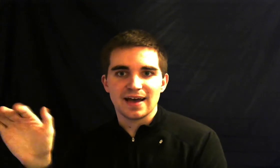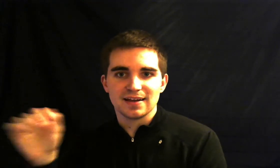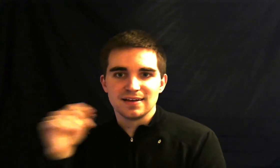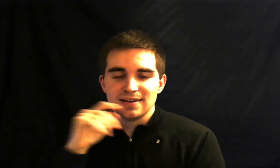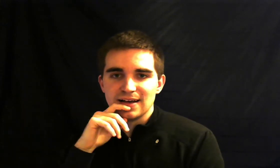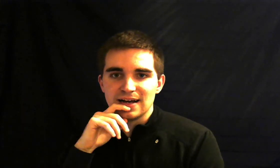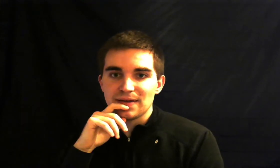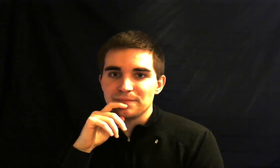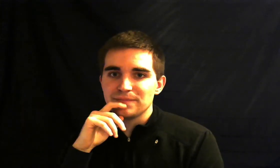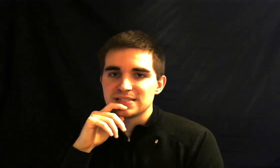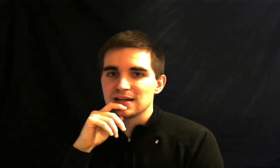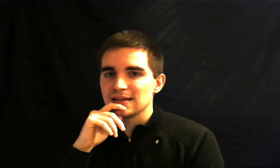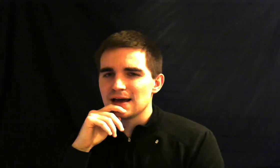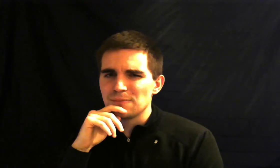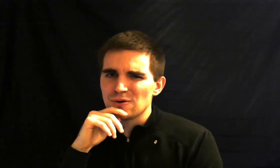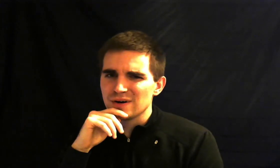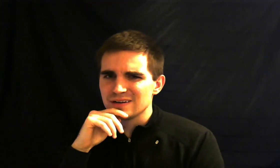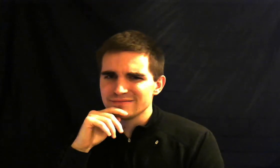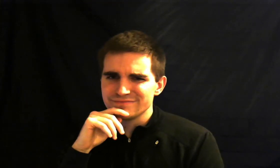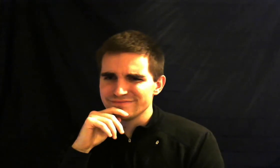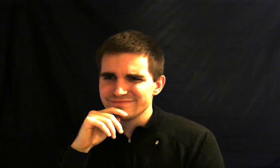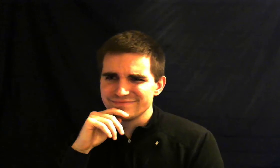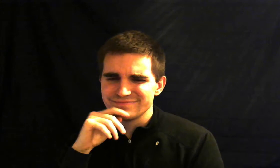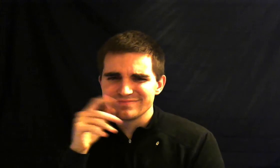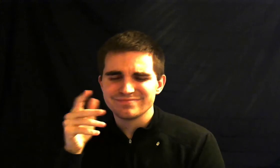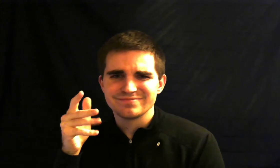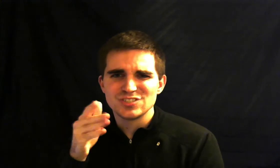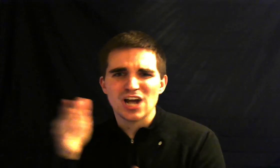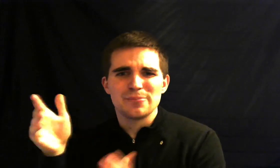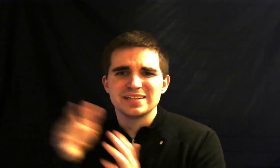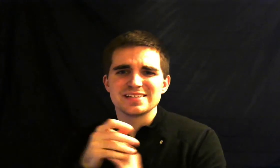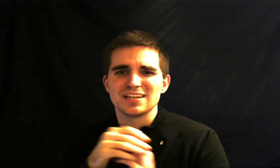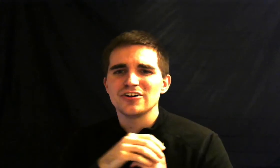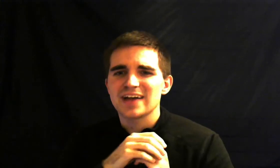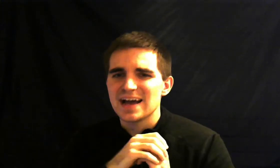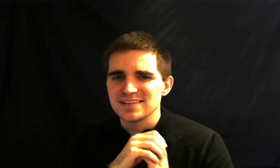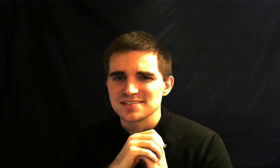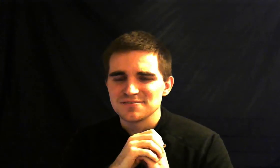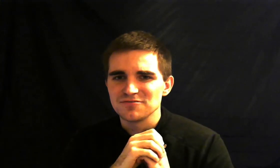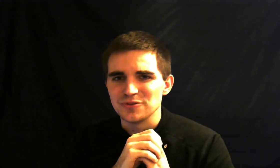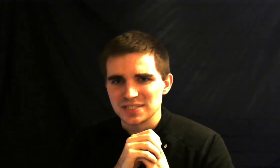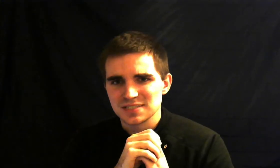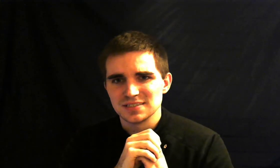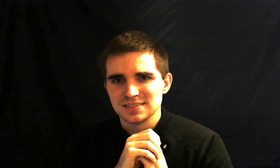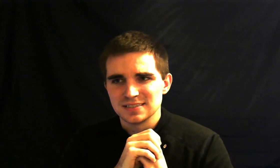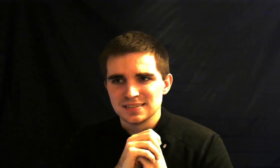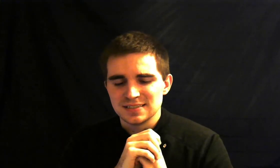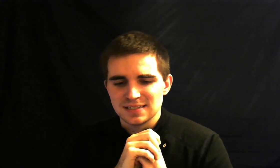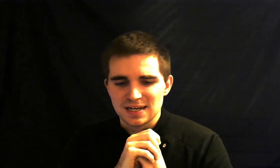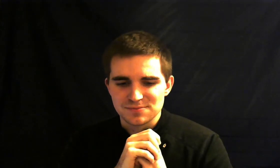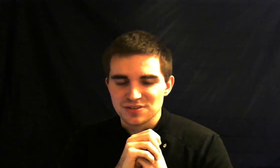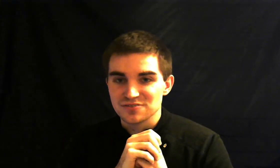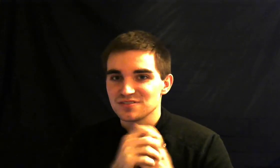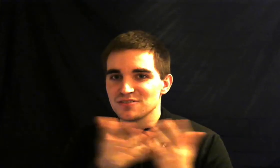that makes it a lot more choppy it doesn't look as fluent so those are the